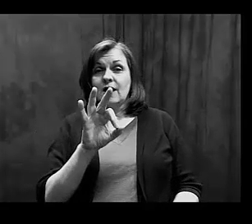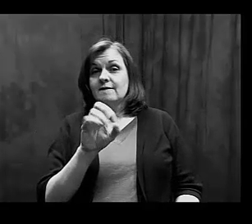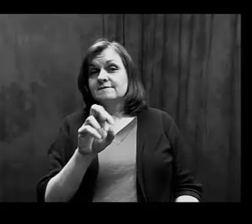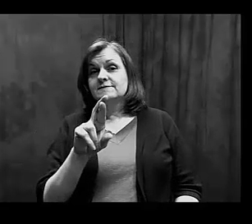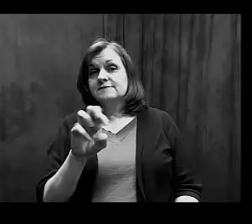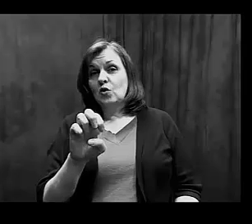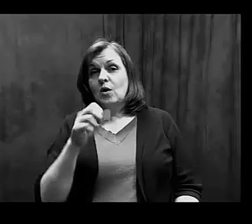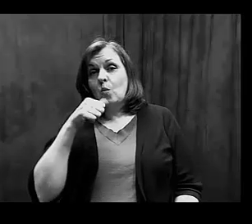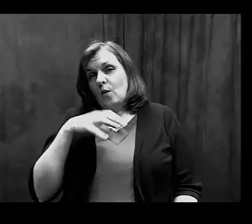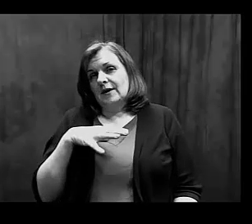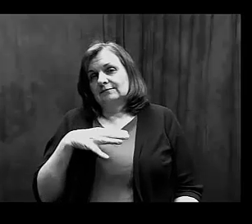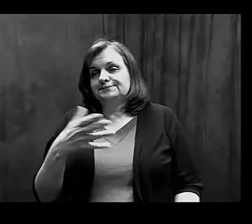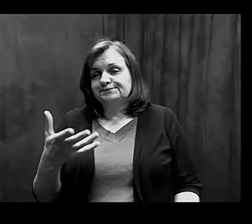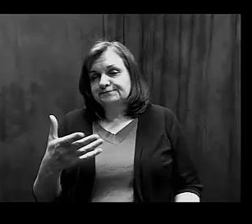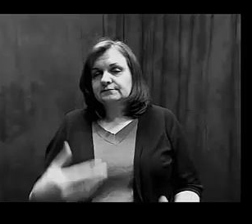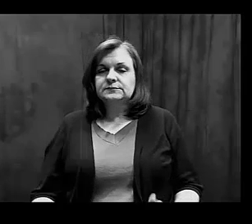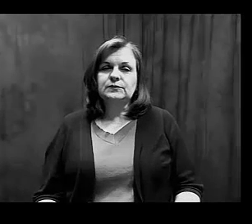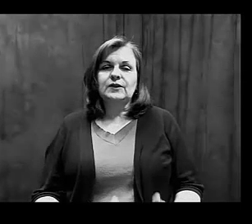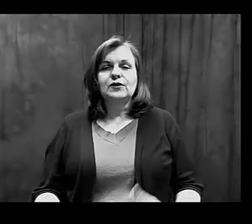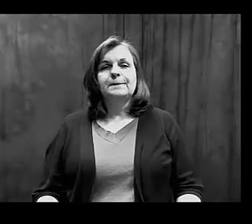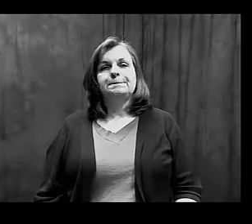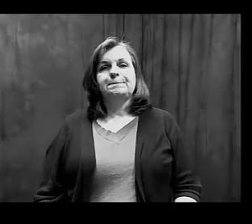what we're looking at is